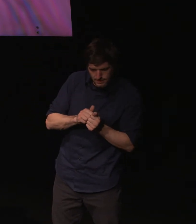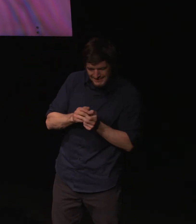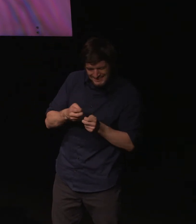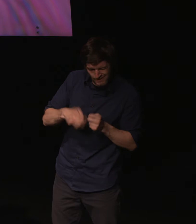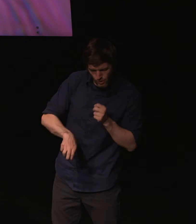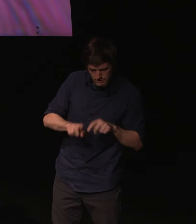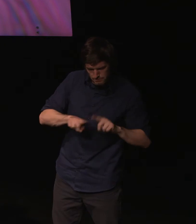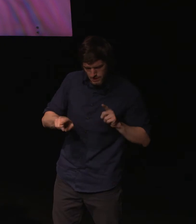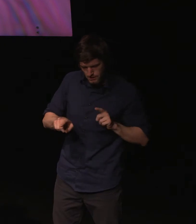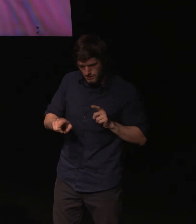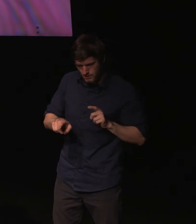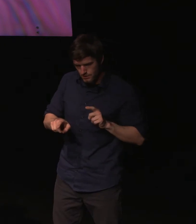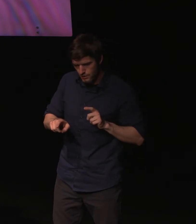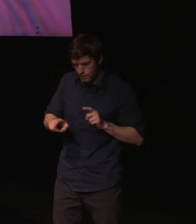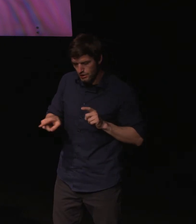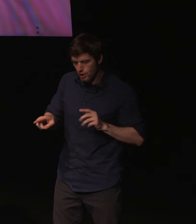...too much of a spike too fast."